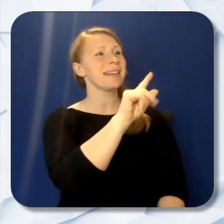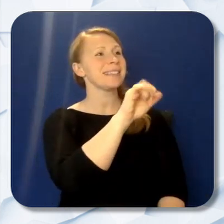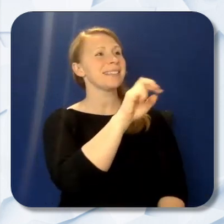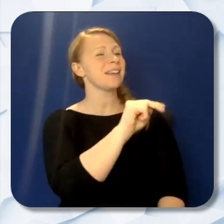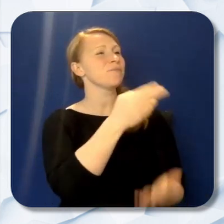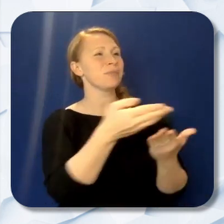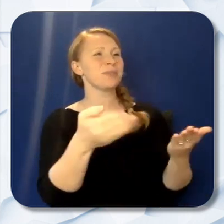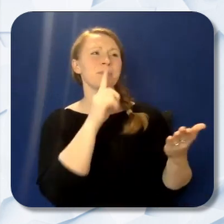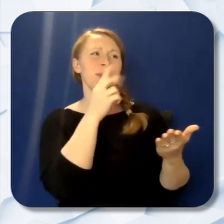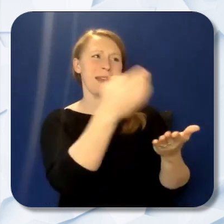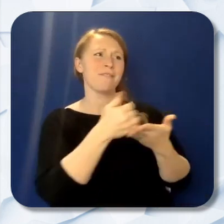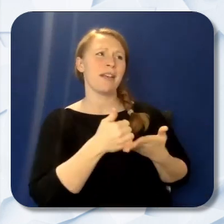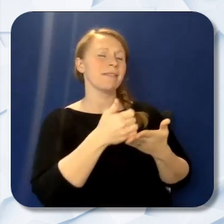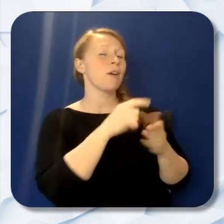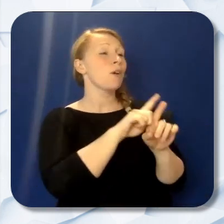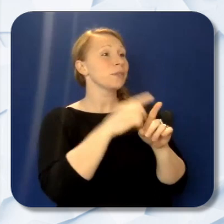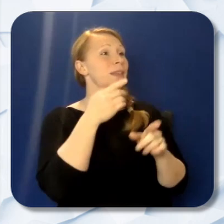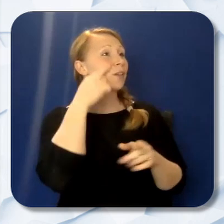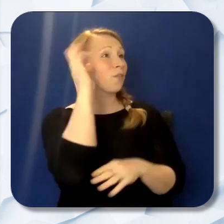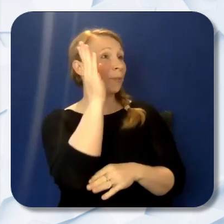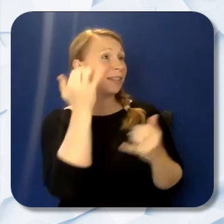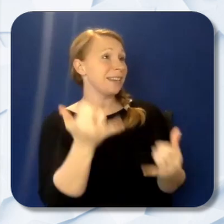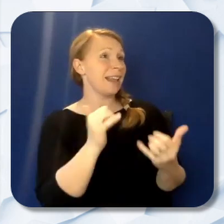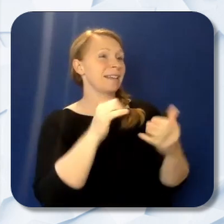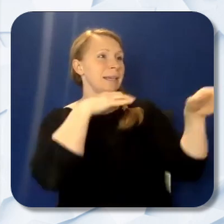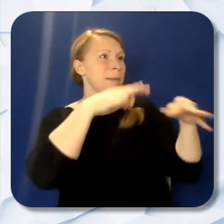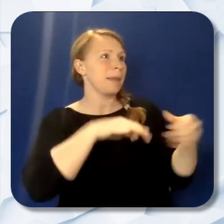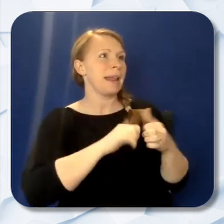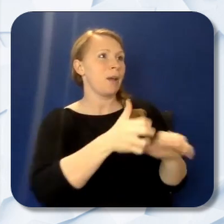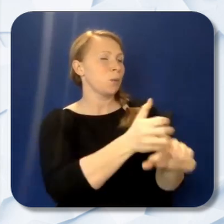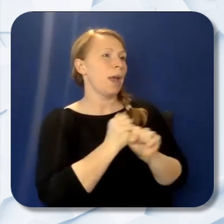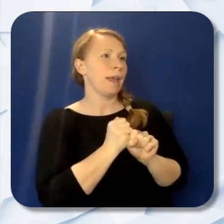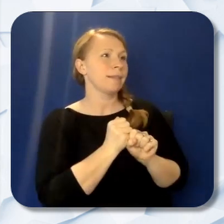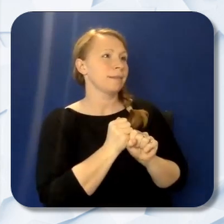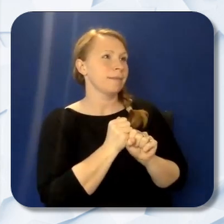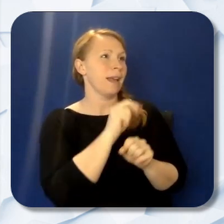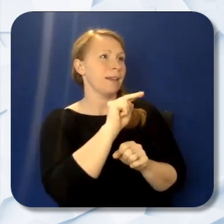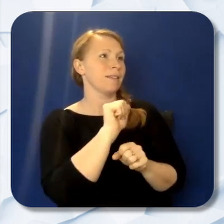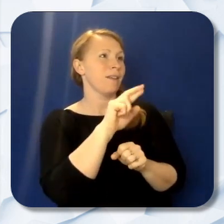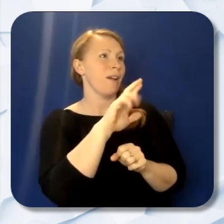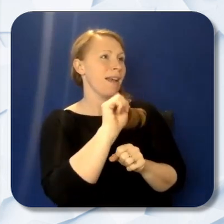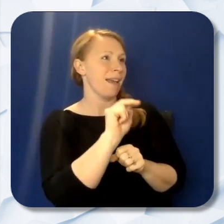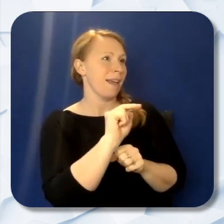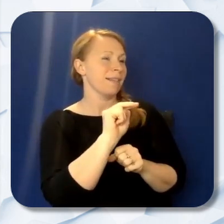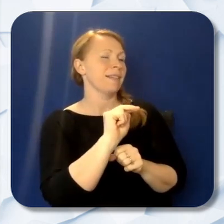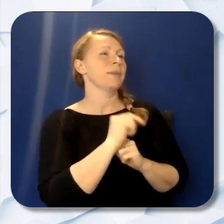Um! And presenting today, and how to actually get the uh Narcan and the locks of can uh as